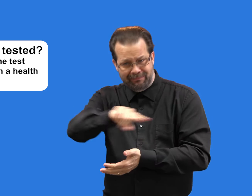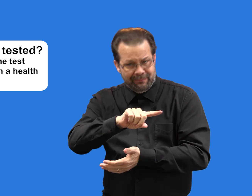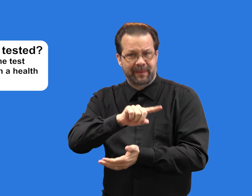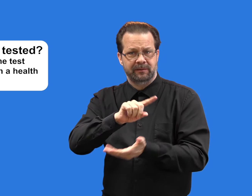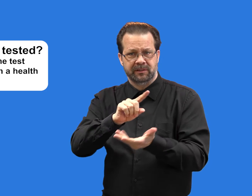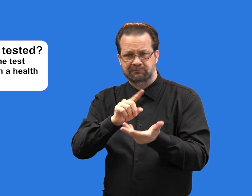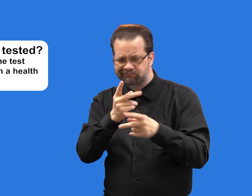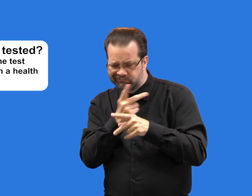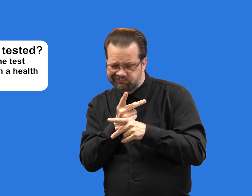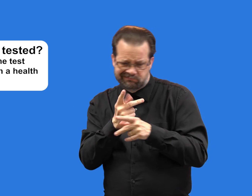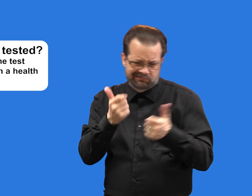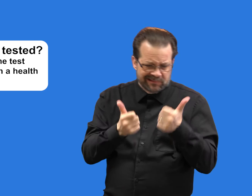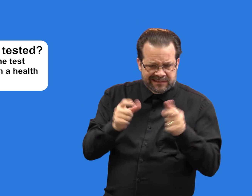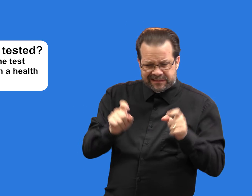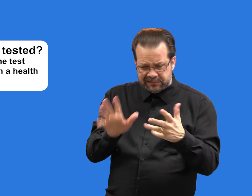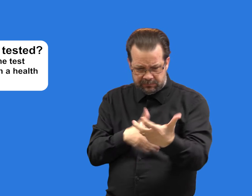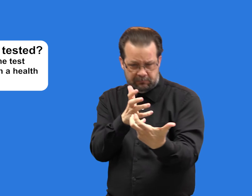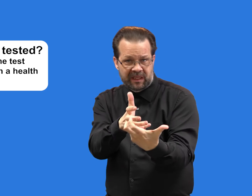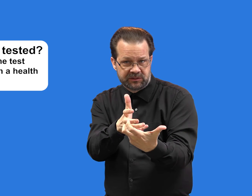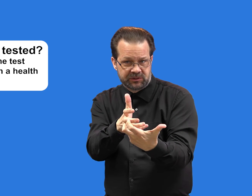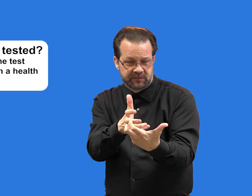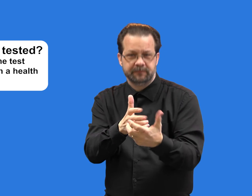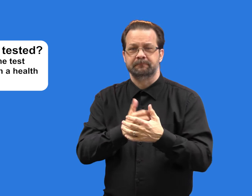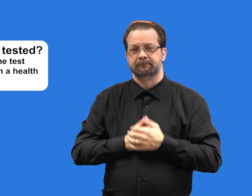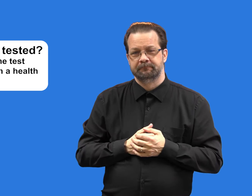so they can decide which test is right for you.